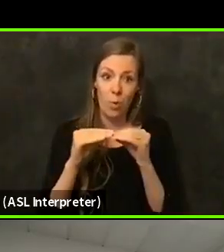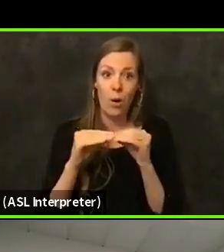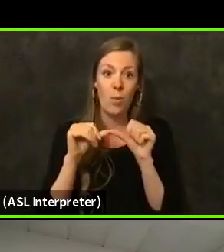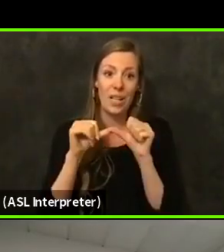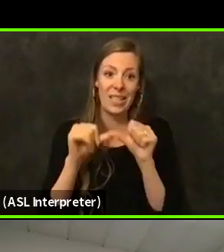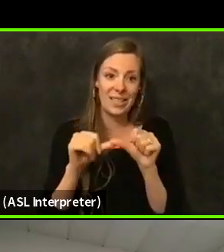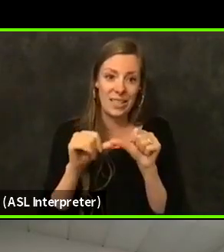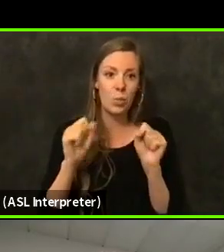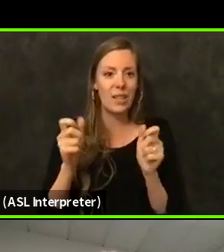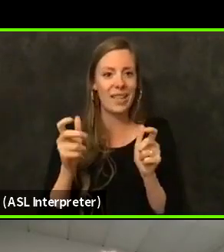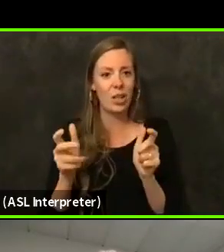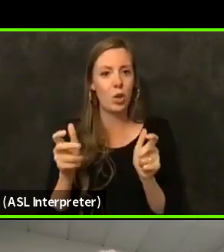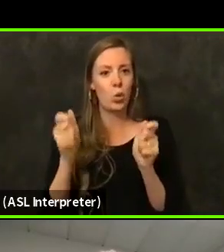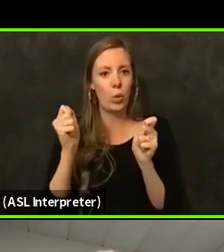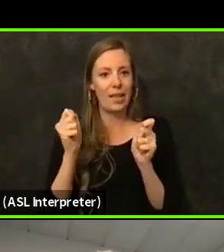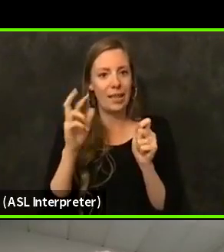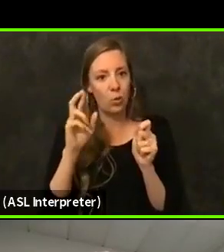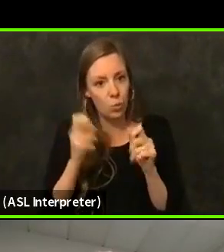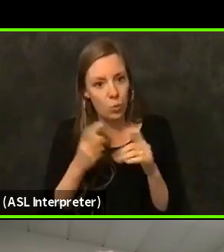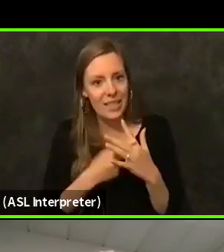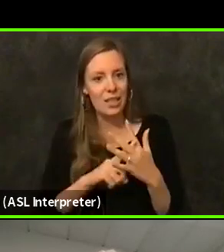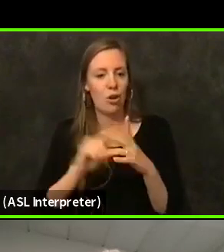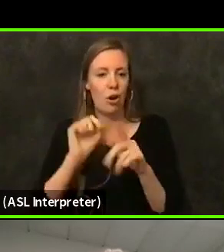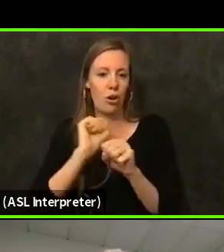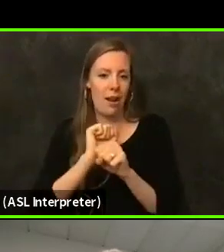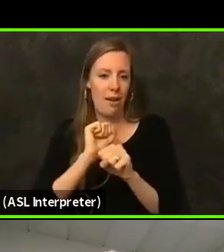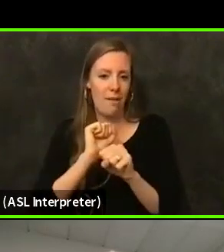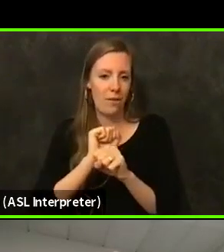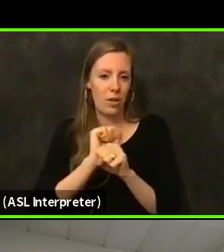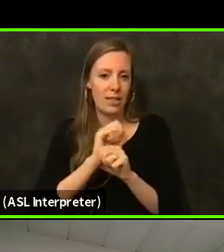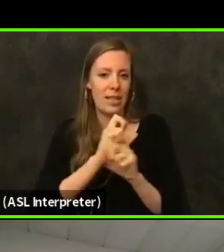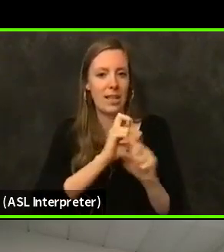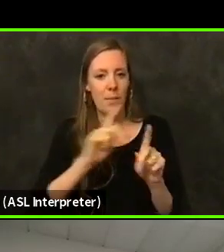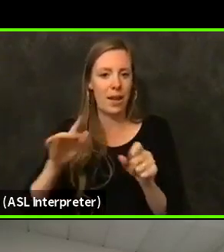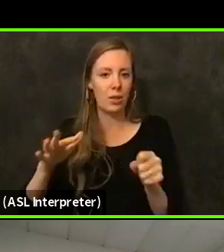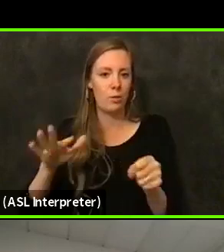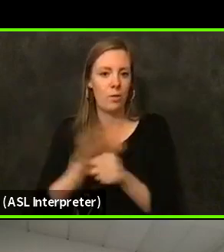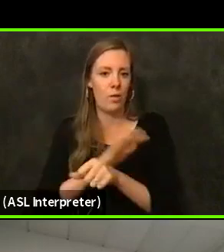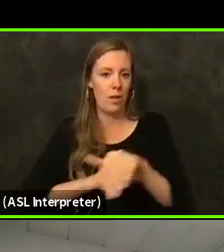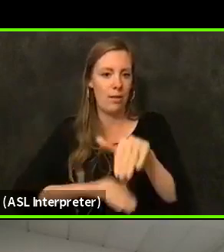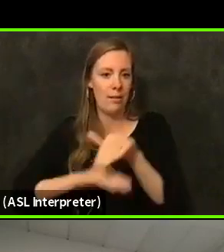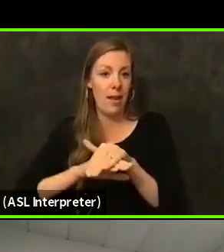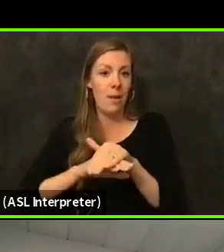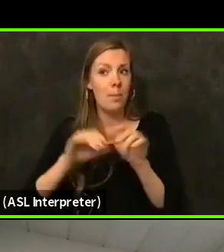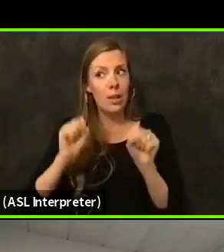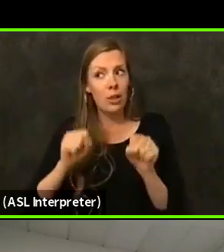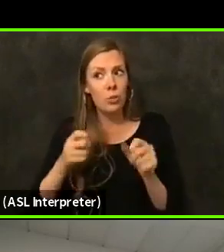able to quickly restart our efforts and really get back to full capacity if we can really vaccinate a lot of patients every day.